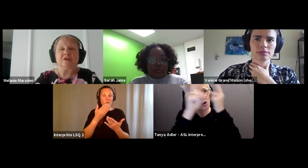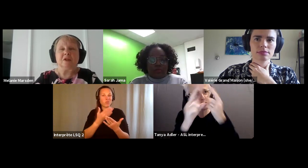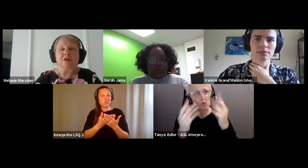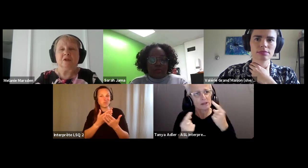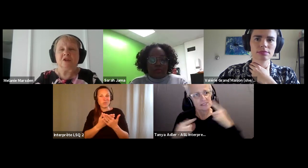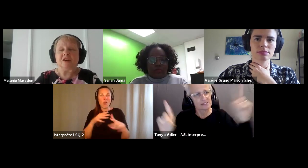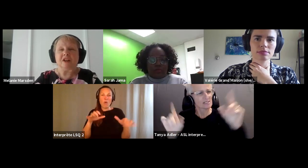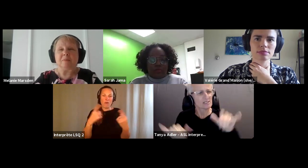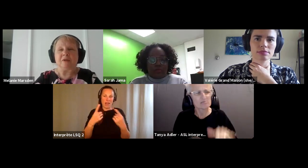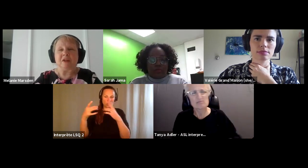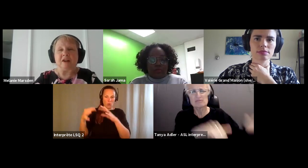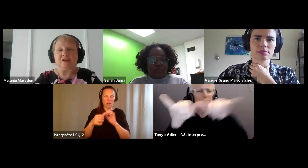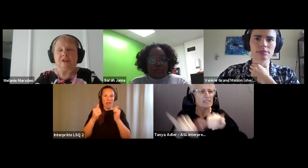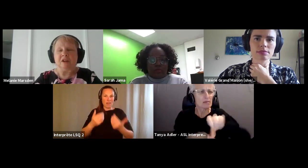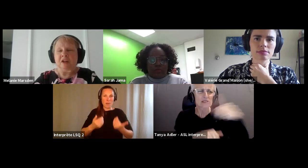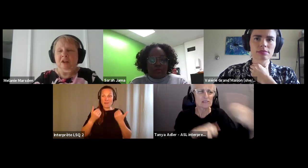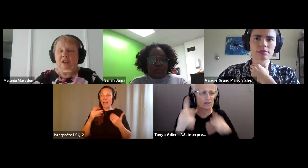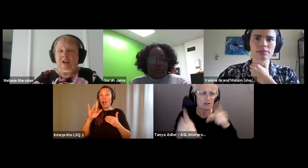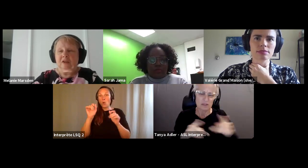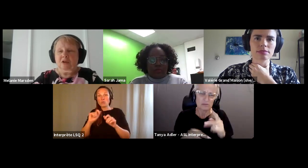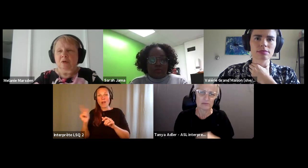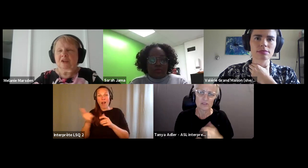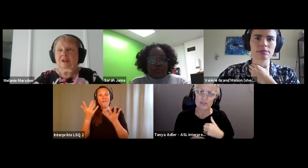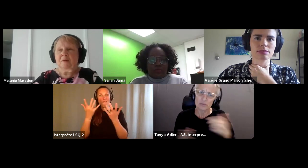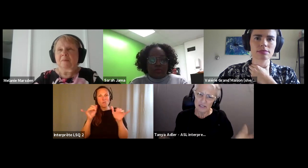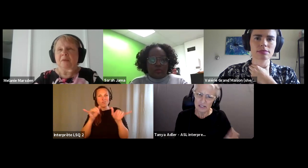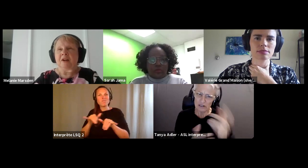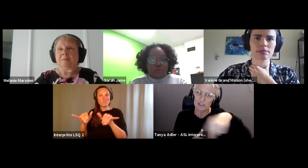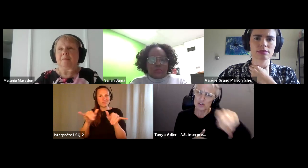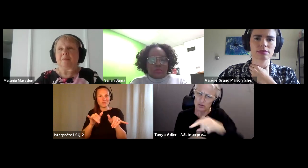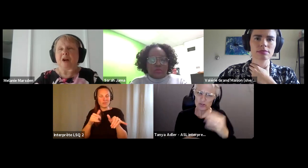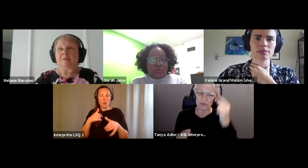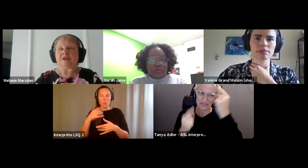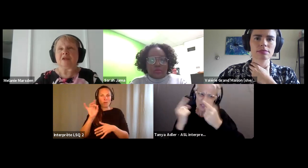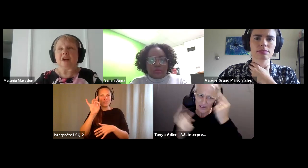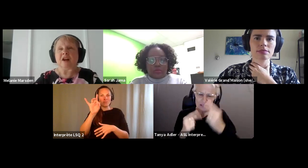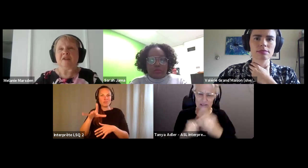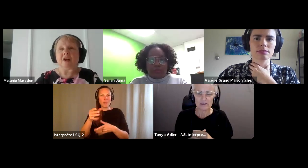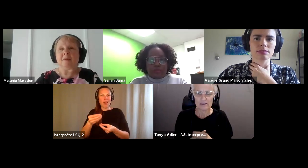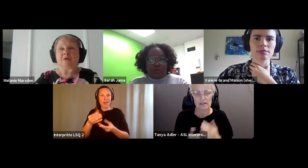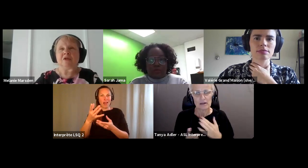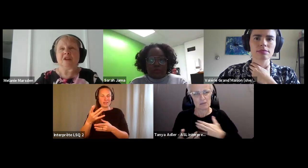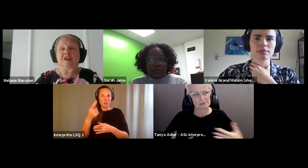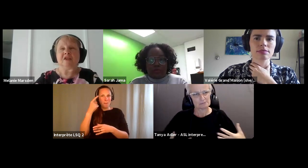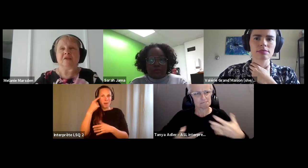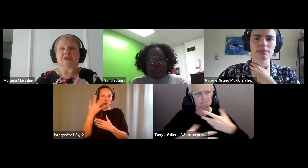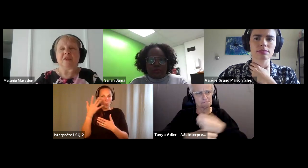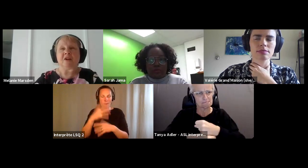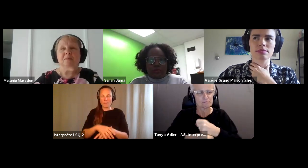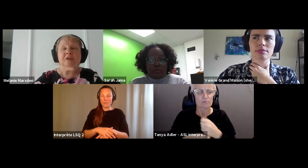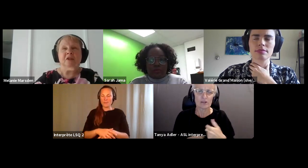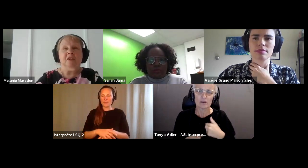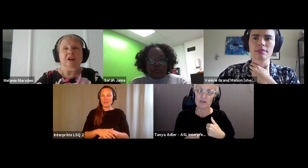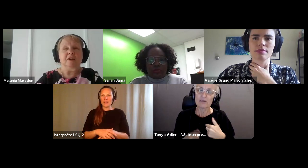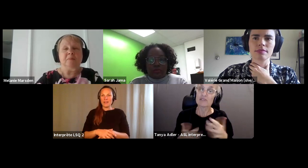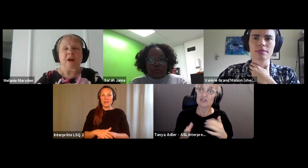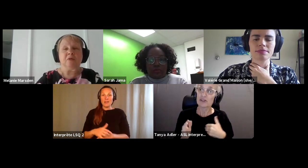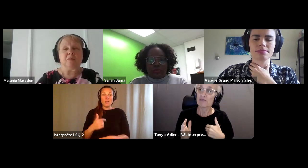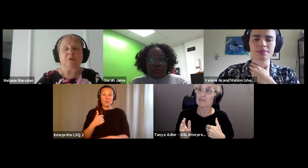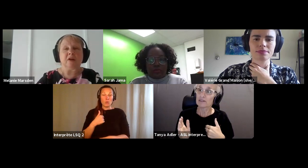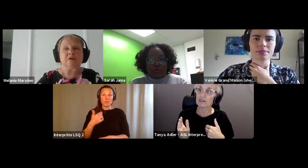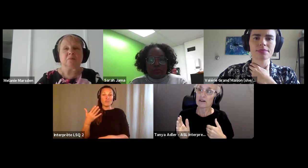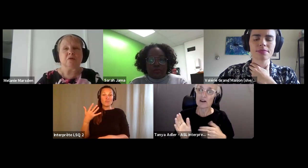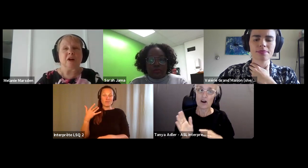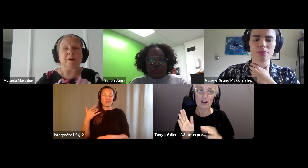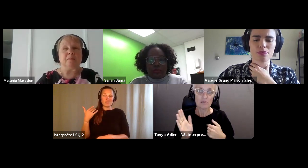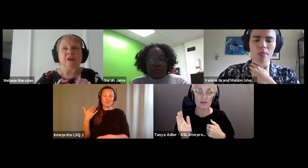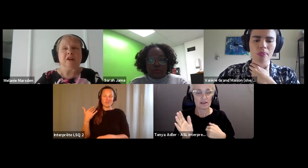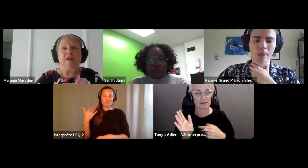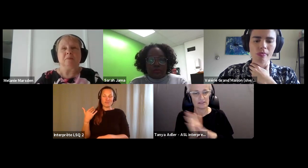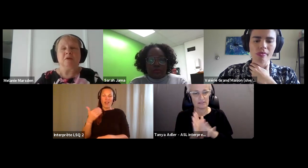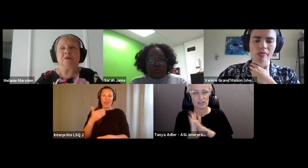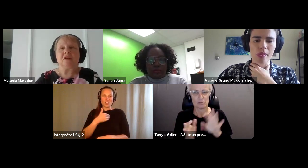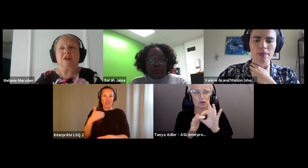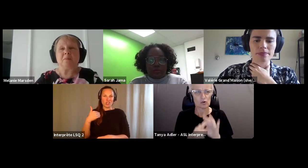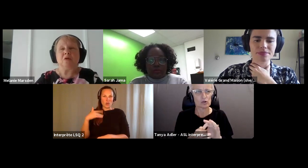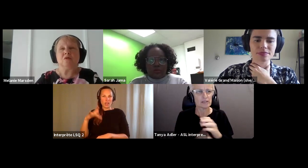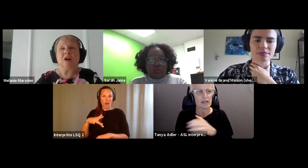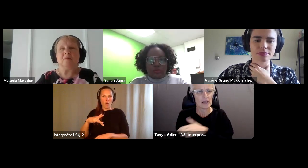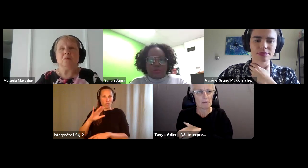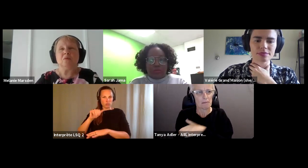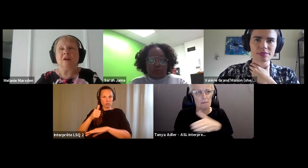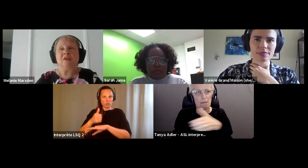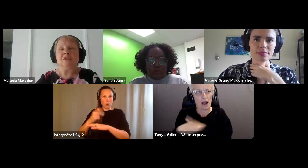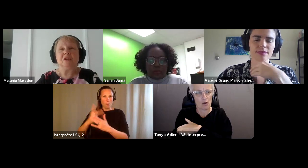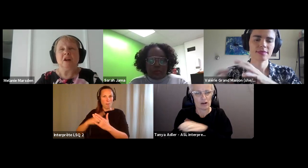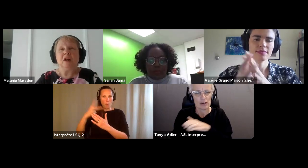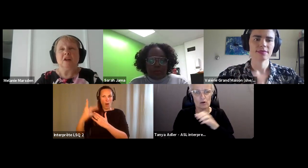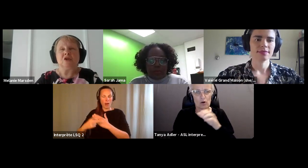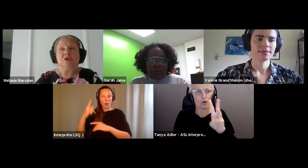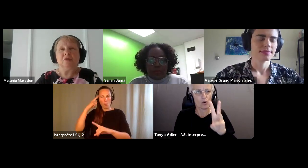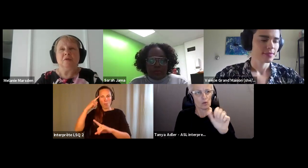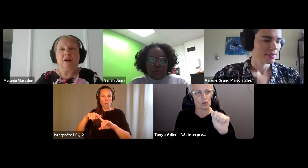Melanie Marsden: So encourage you to think about that in closing um I was a had an opportunity to develop an empowering warriors program purpose of that program was to.